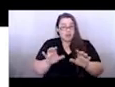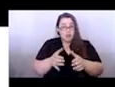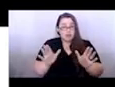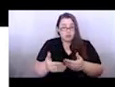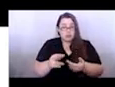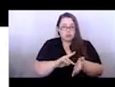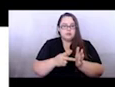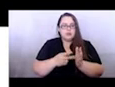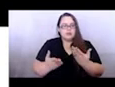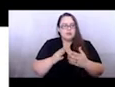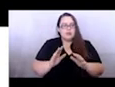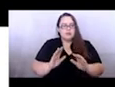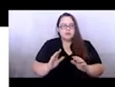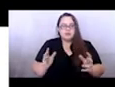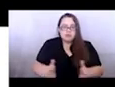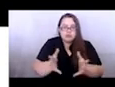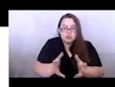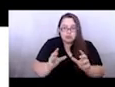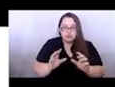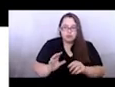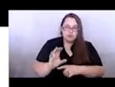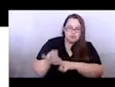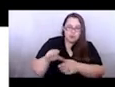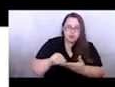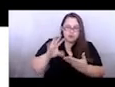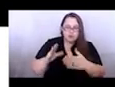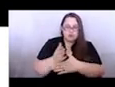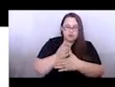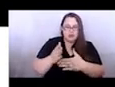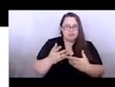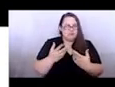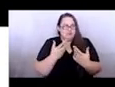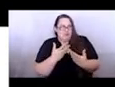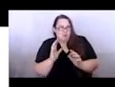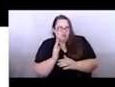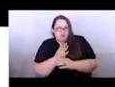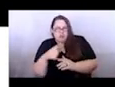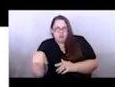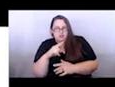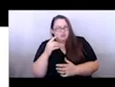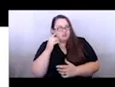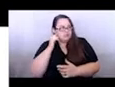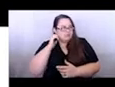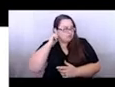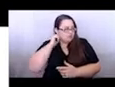to share information they're not comfortable sharing with. And setting a emotional boundary